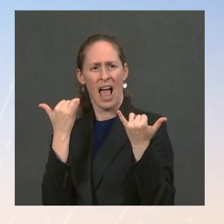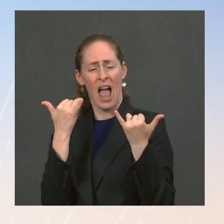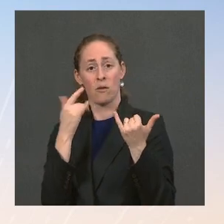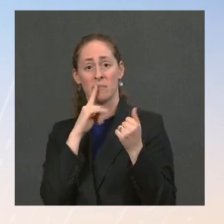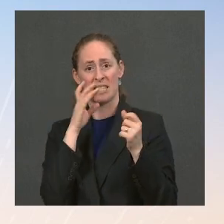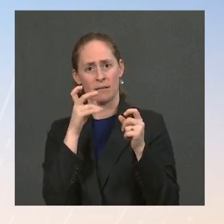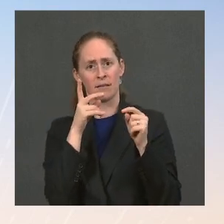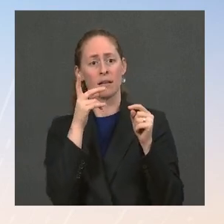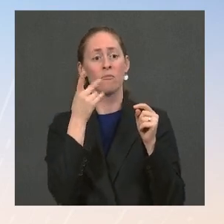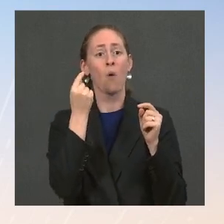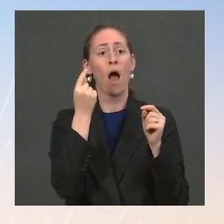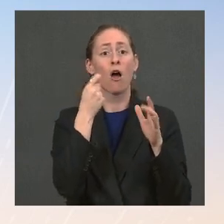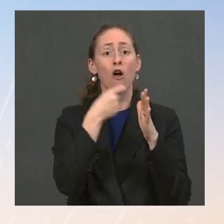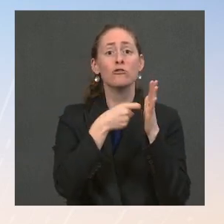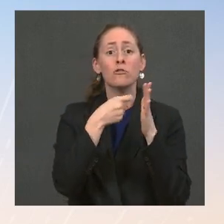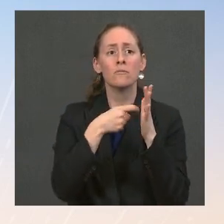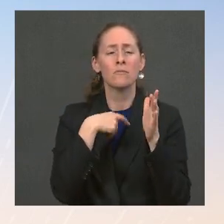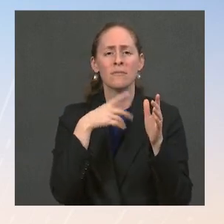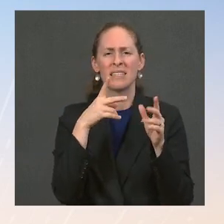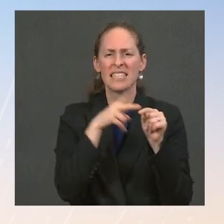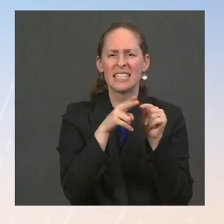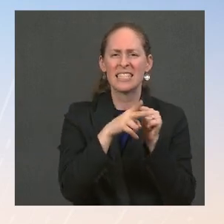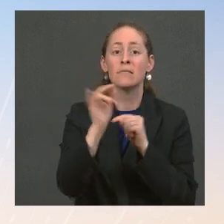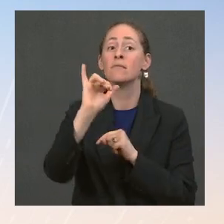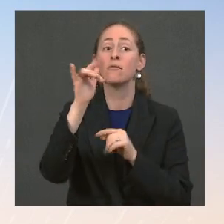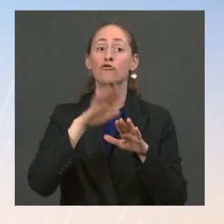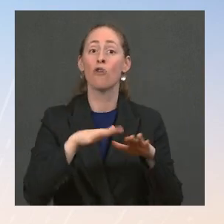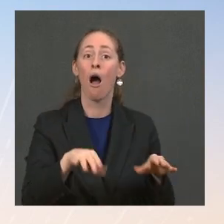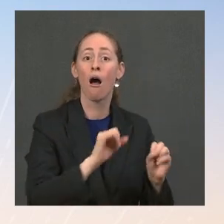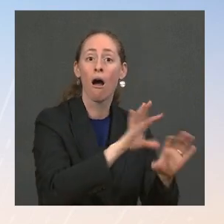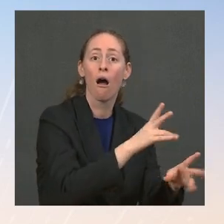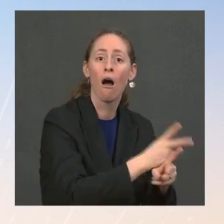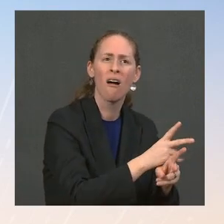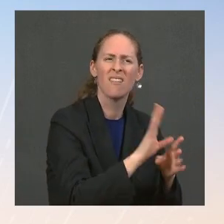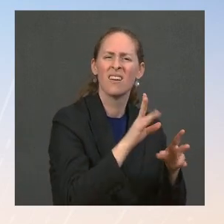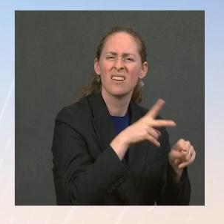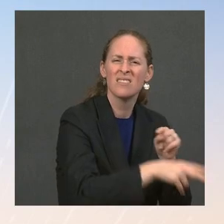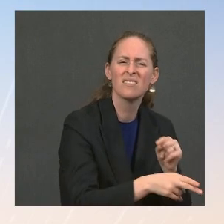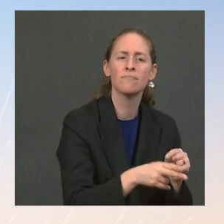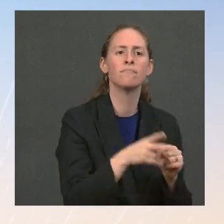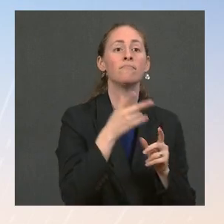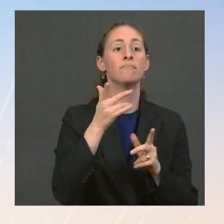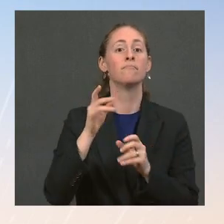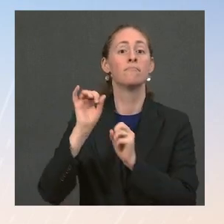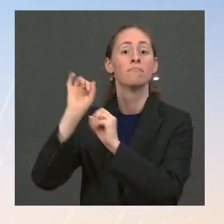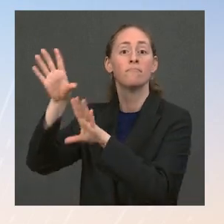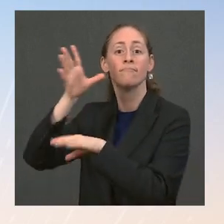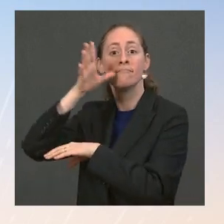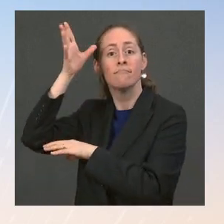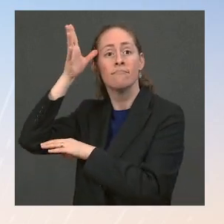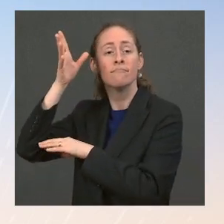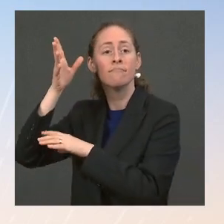childcare, eldercare, you know, cut in half the child poverty -- make sure the people have some breathing room.